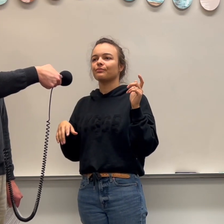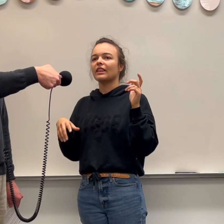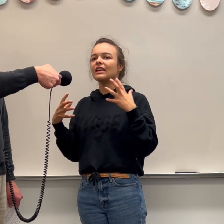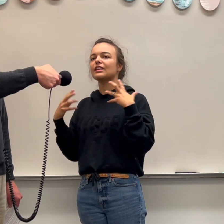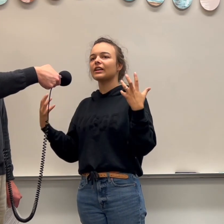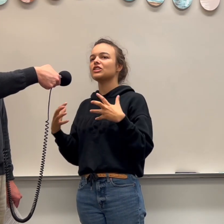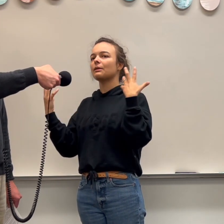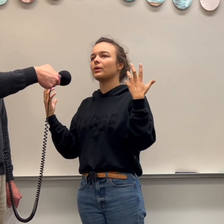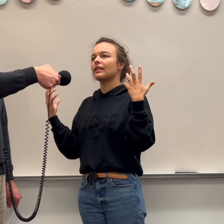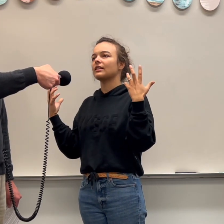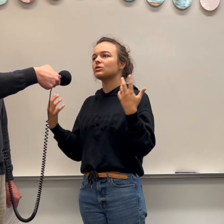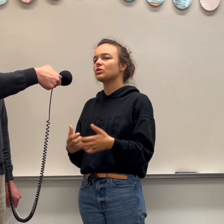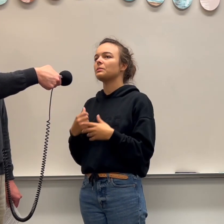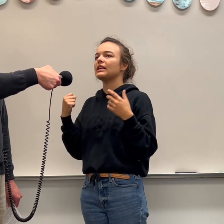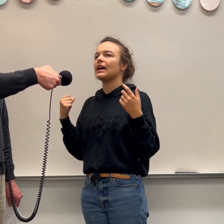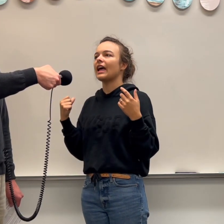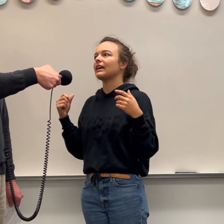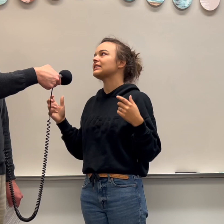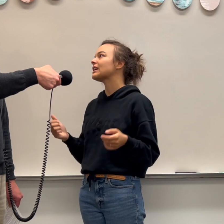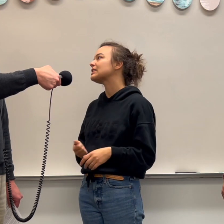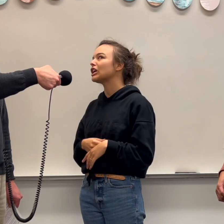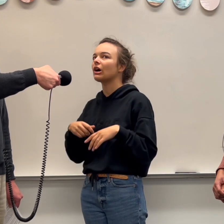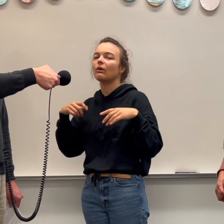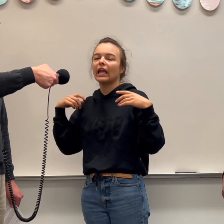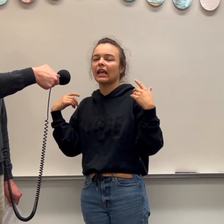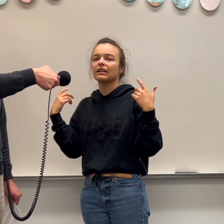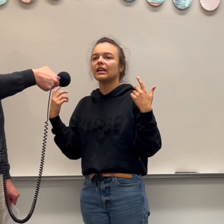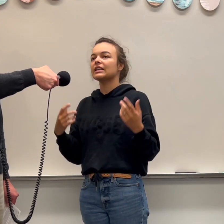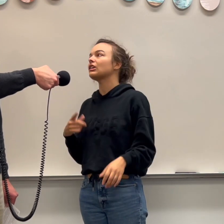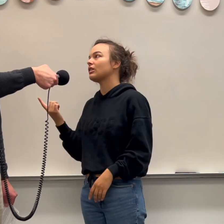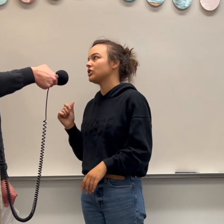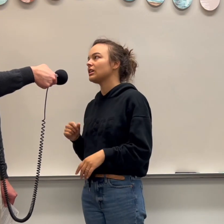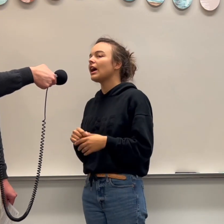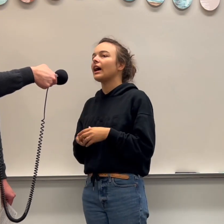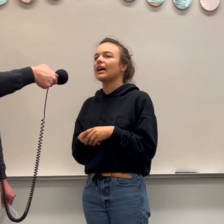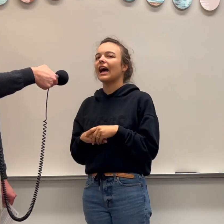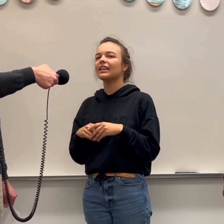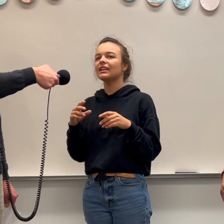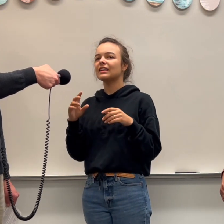um things that are catching up with like social media and like tech lingo and Technology I think